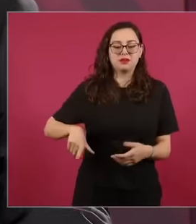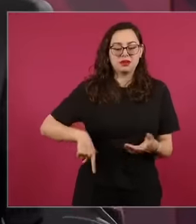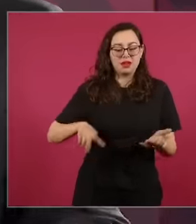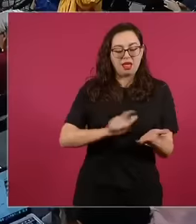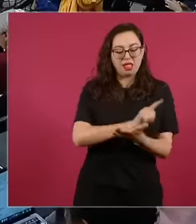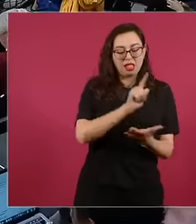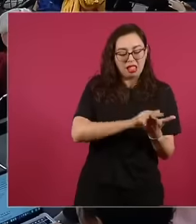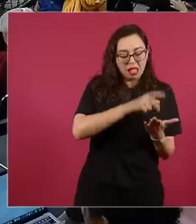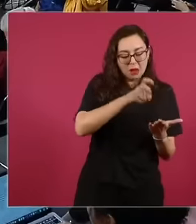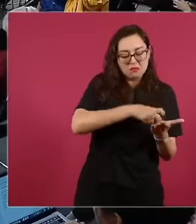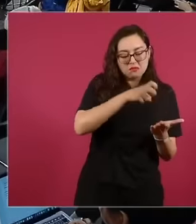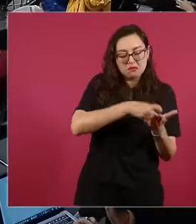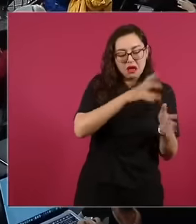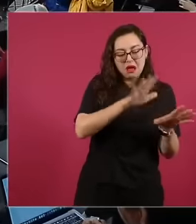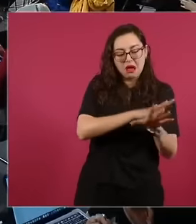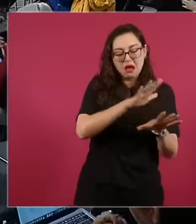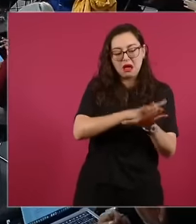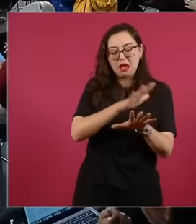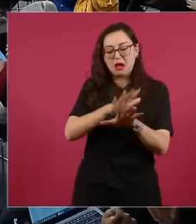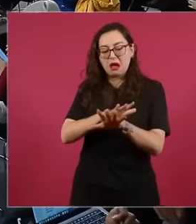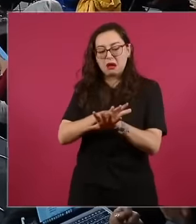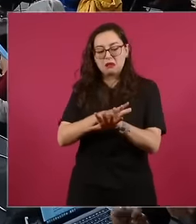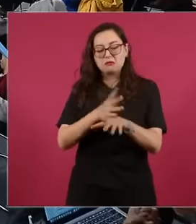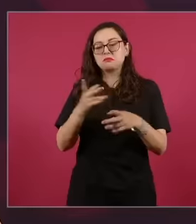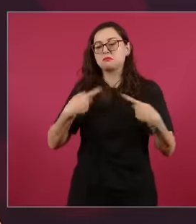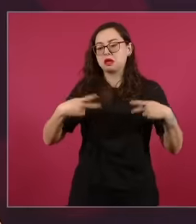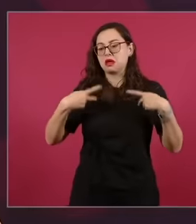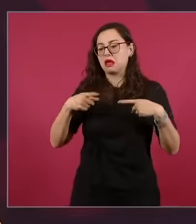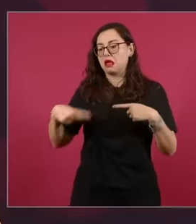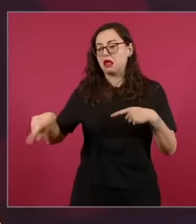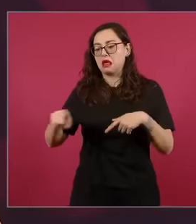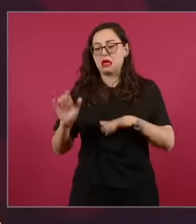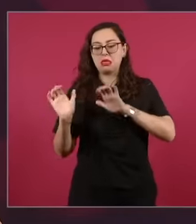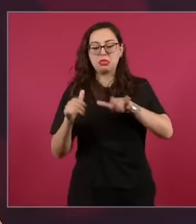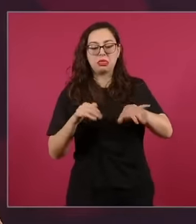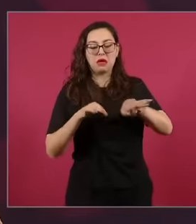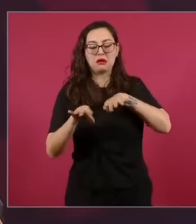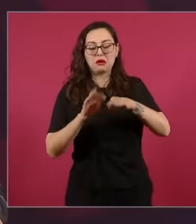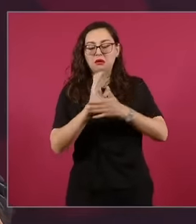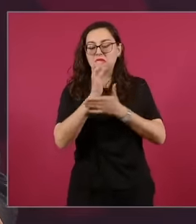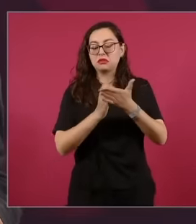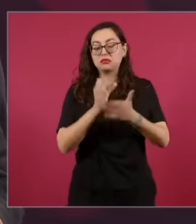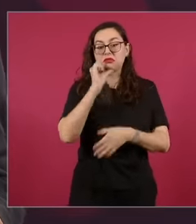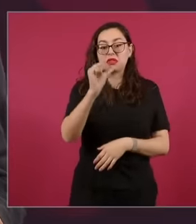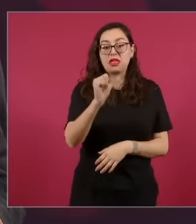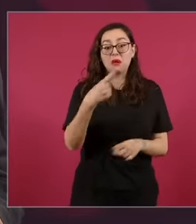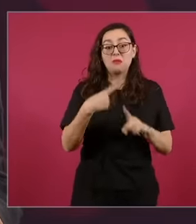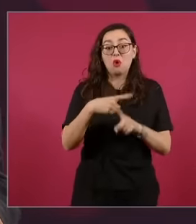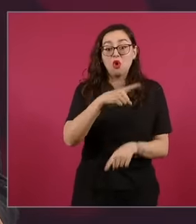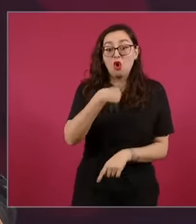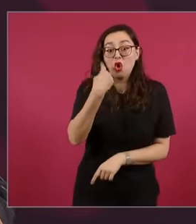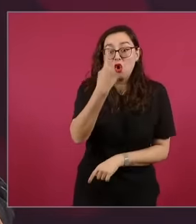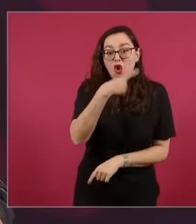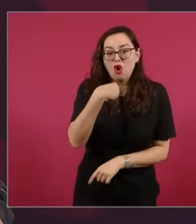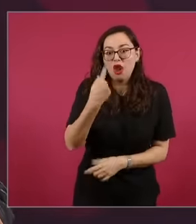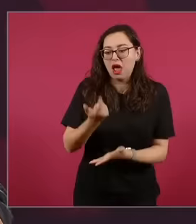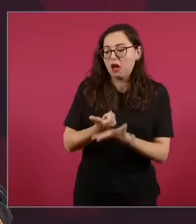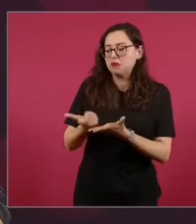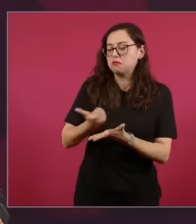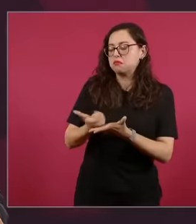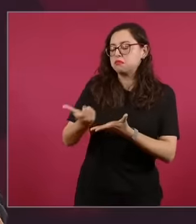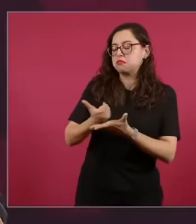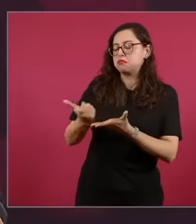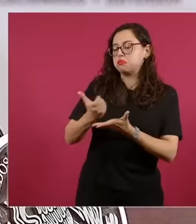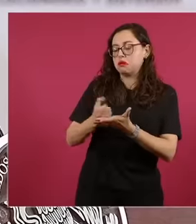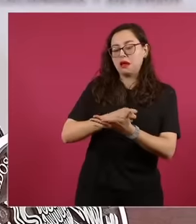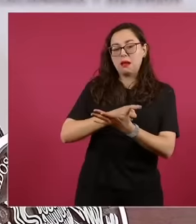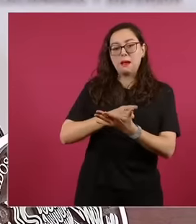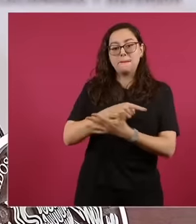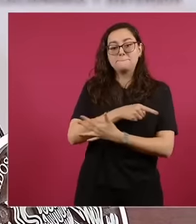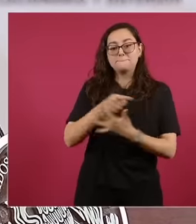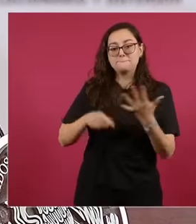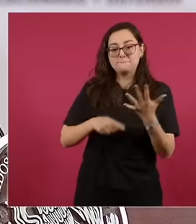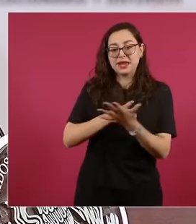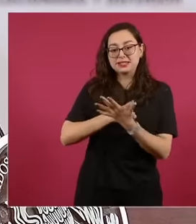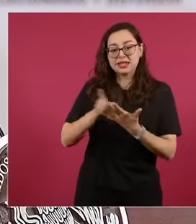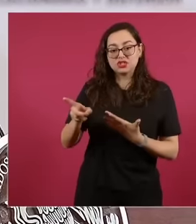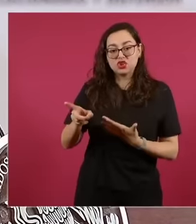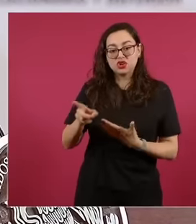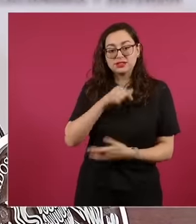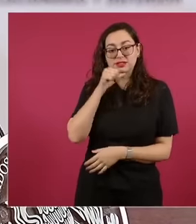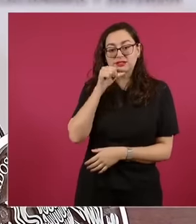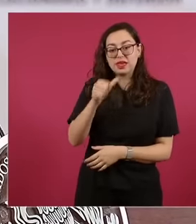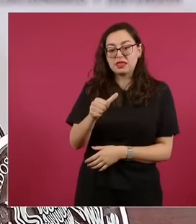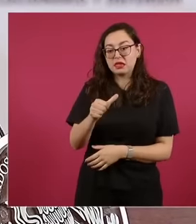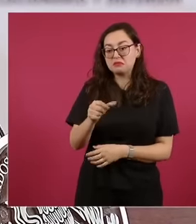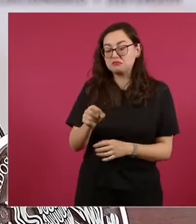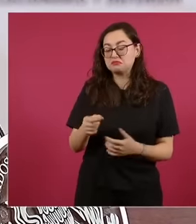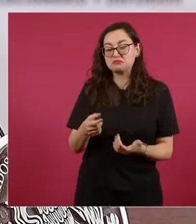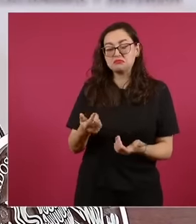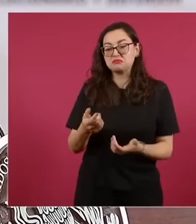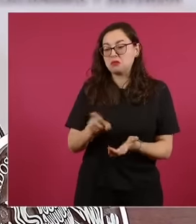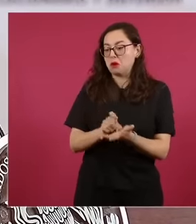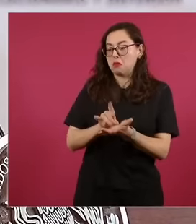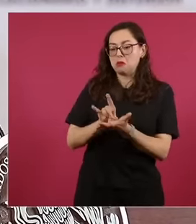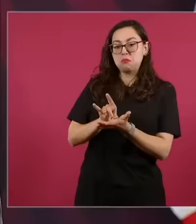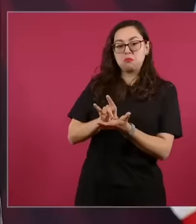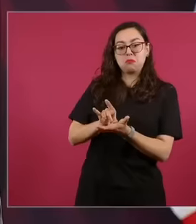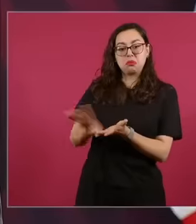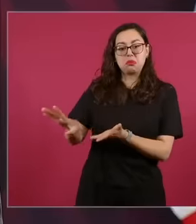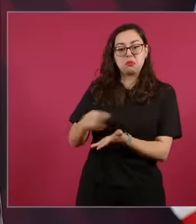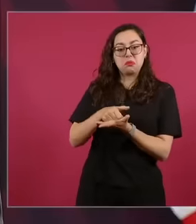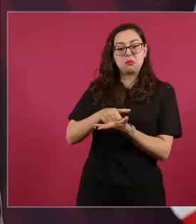have hourly workers without benefits and be able to fire them